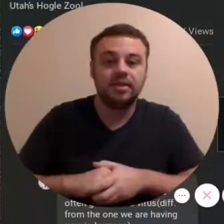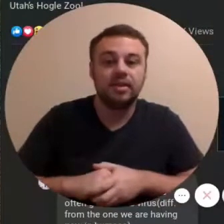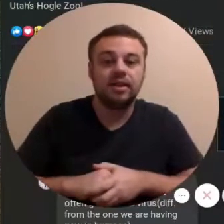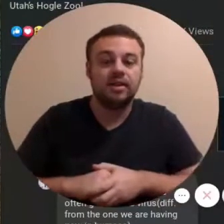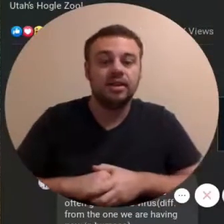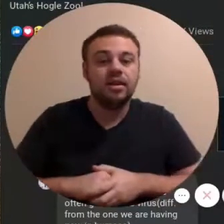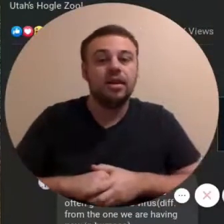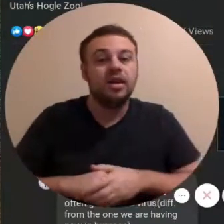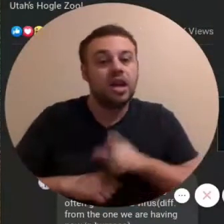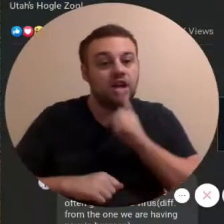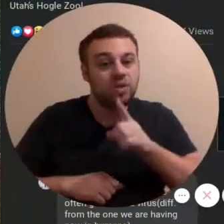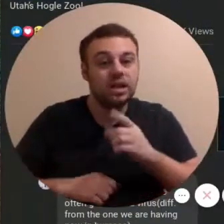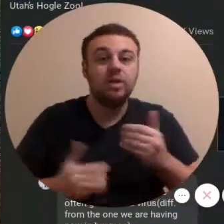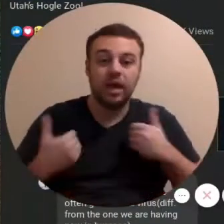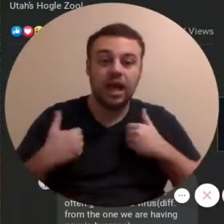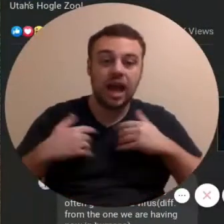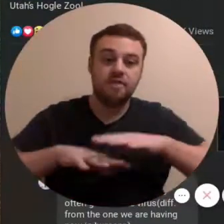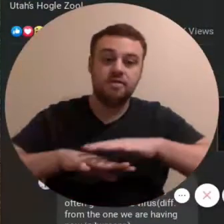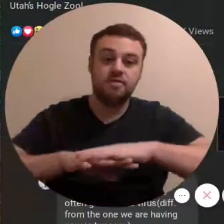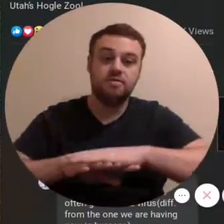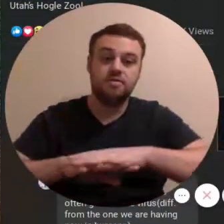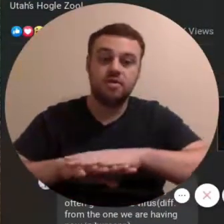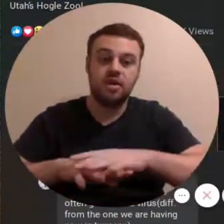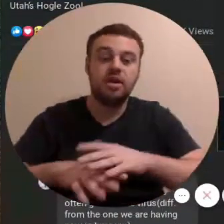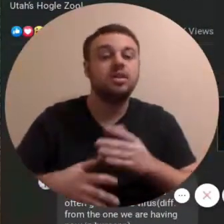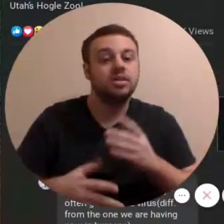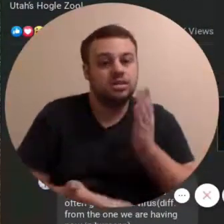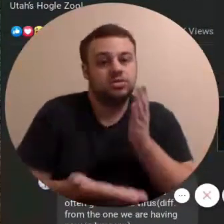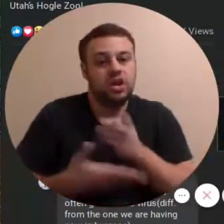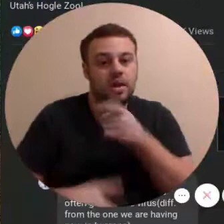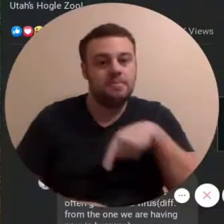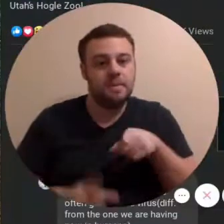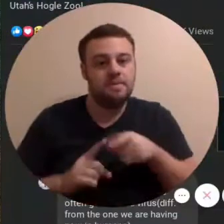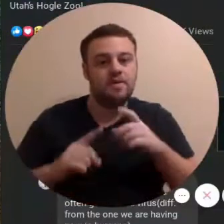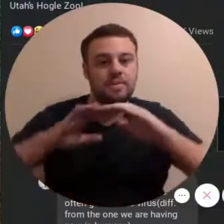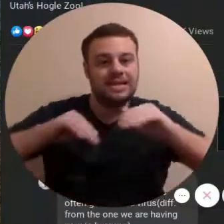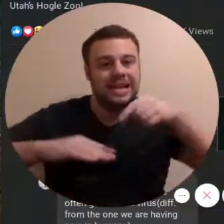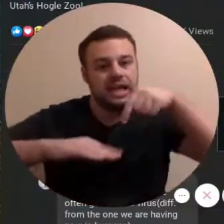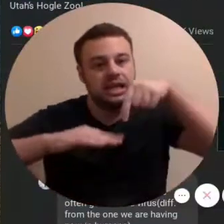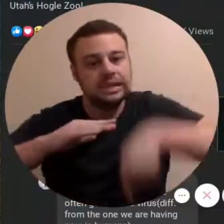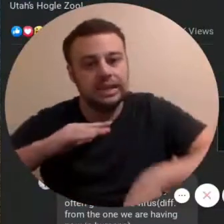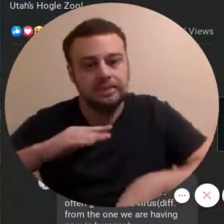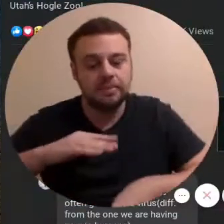the fence, as well. Brad: How deep about does the perimeter fence go? Gwen: Oh, it's a few feet deep.